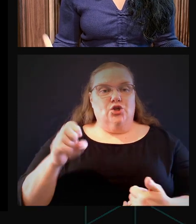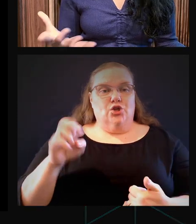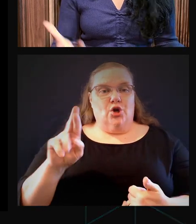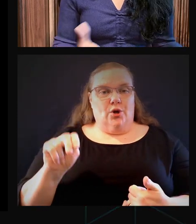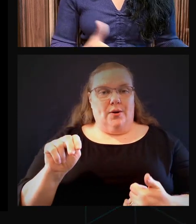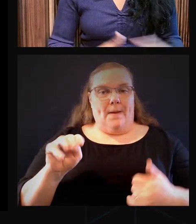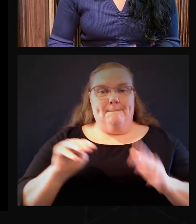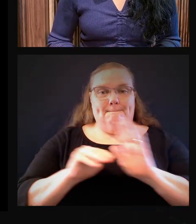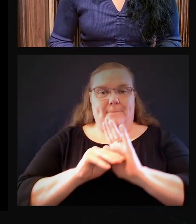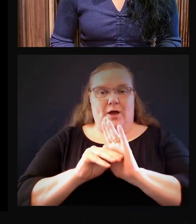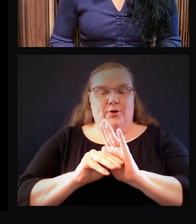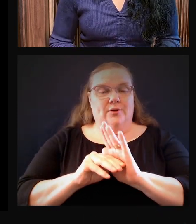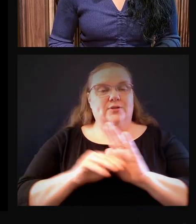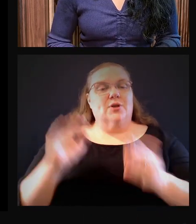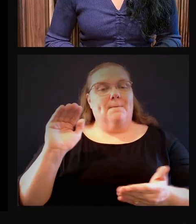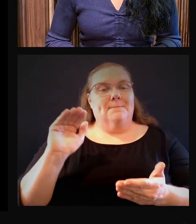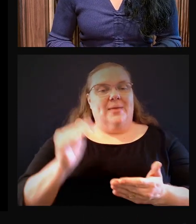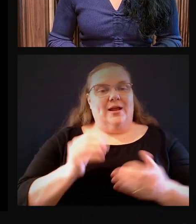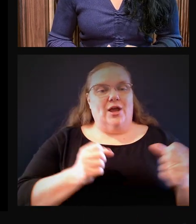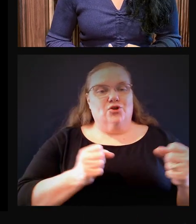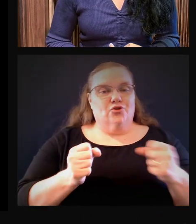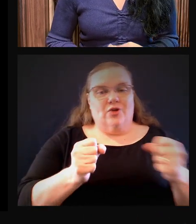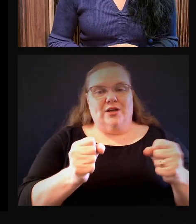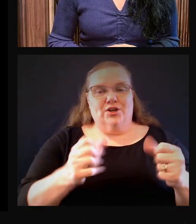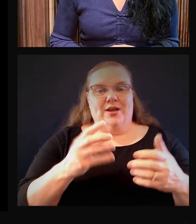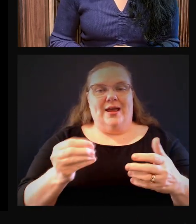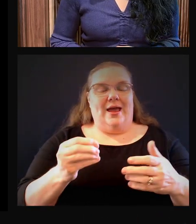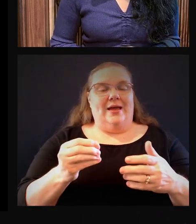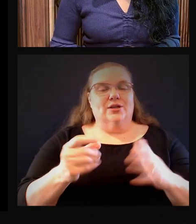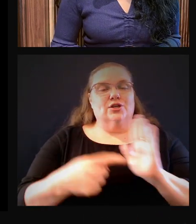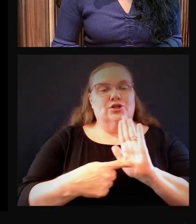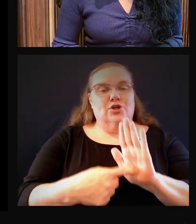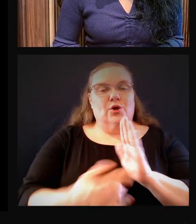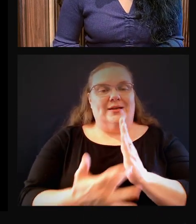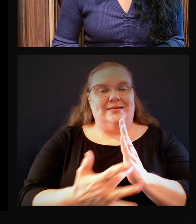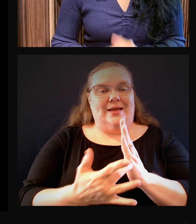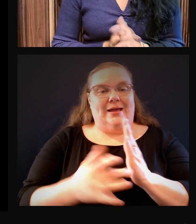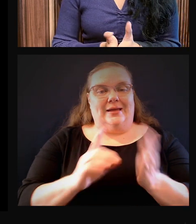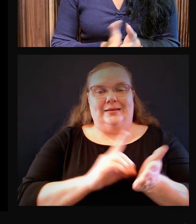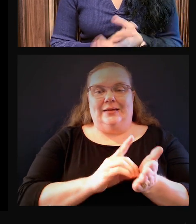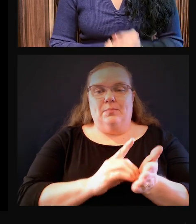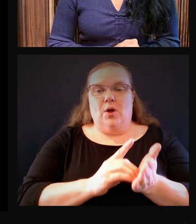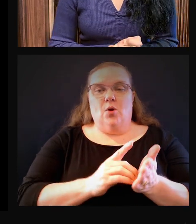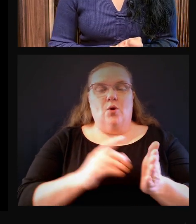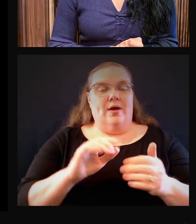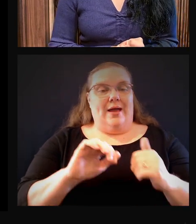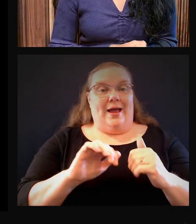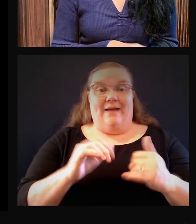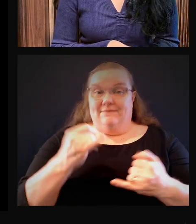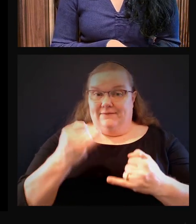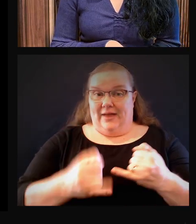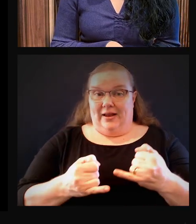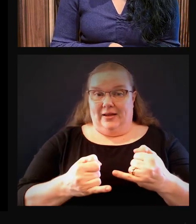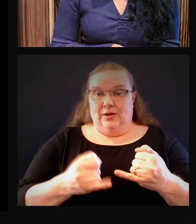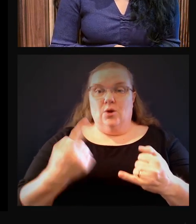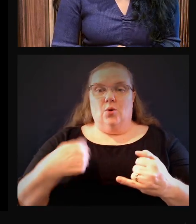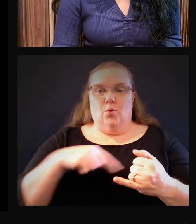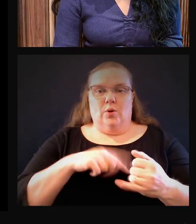on how you can reduce that churn, and show you a demo of how to use the feature. And finally, we'll sign off with how you can join the public preview.